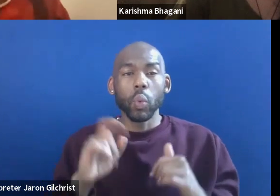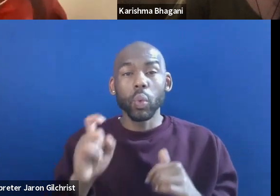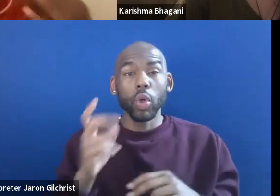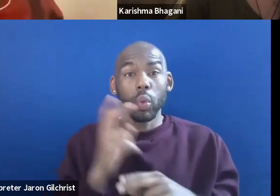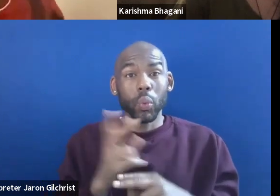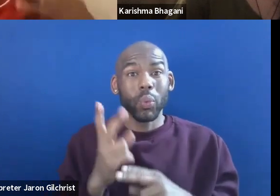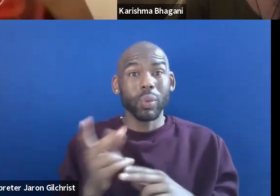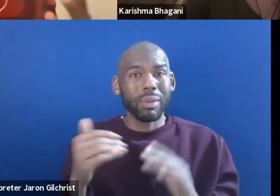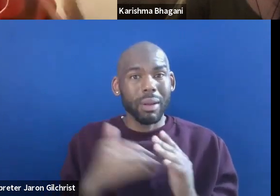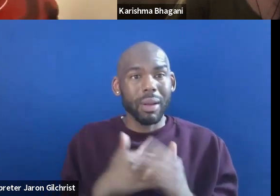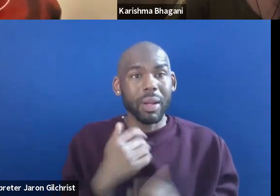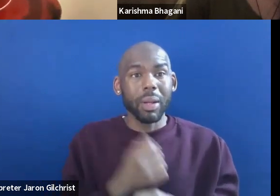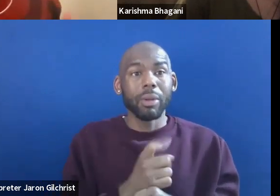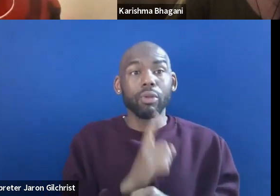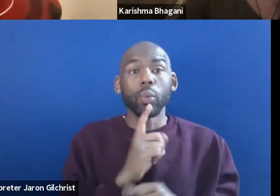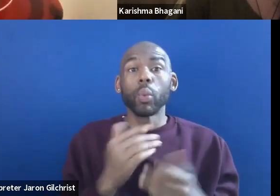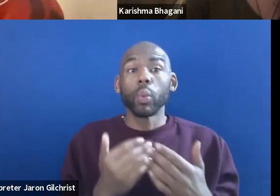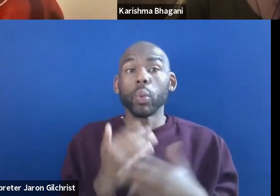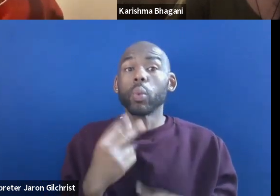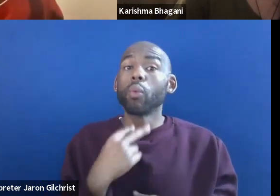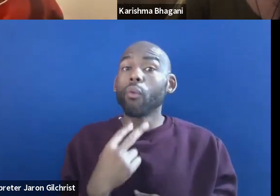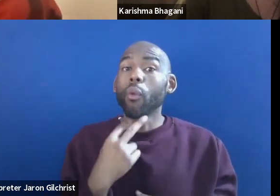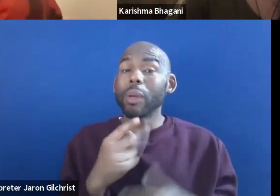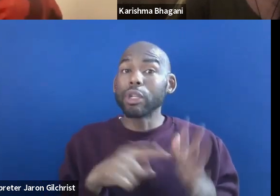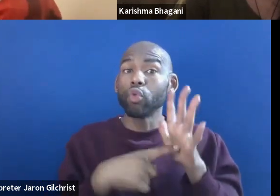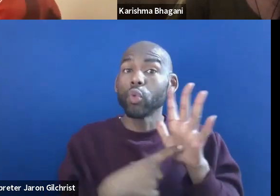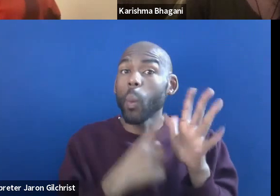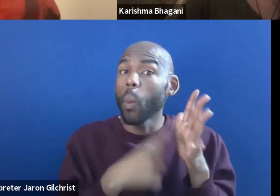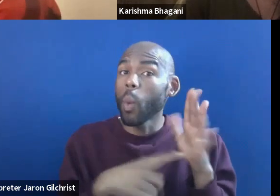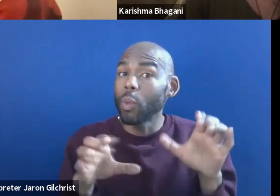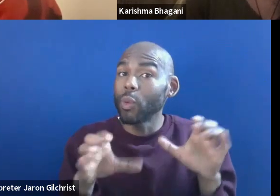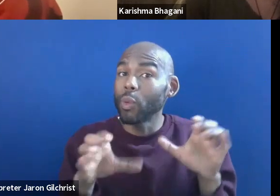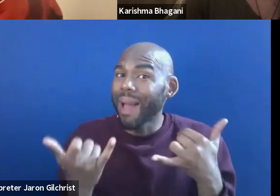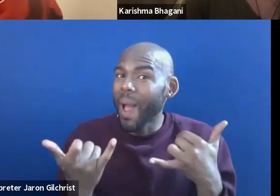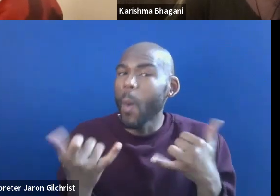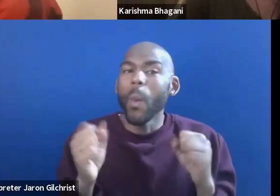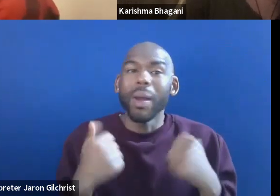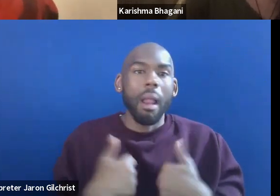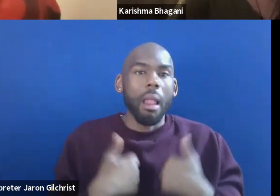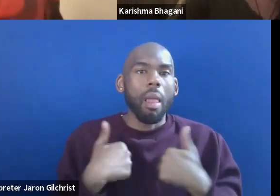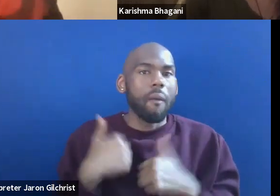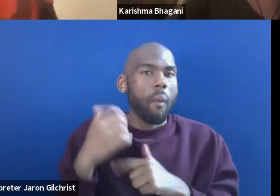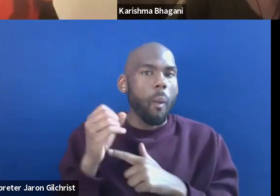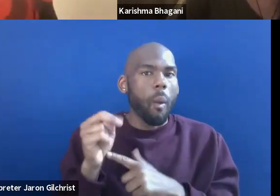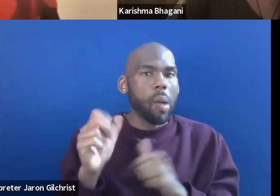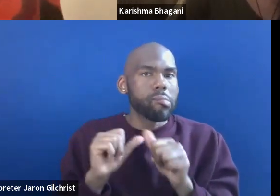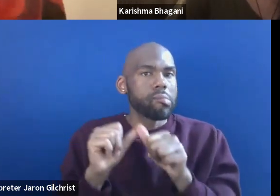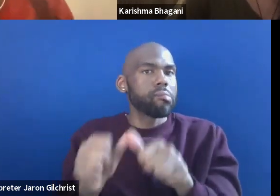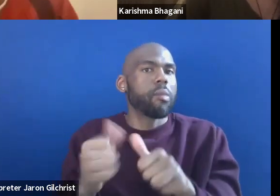that new voices, the show that we do now can also live on and become an archive for the future.